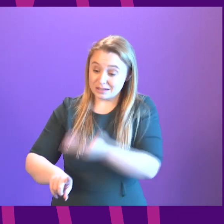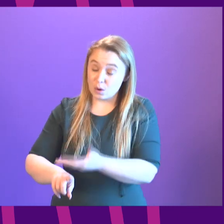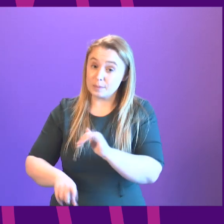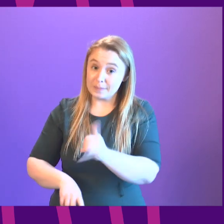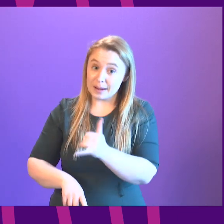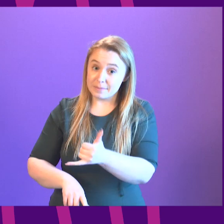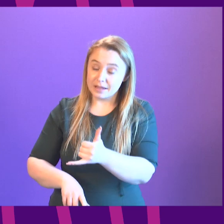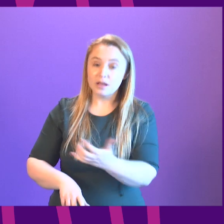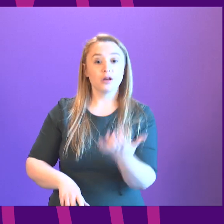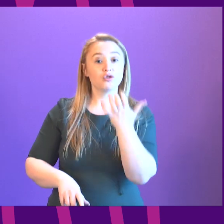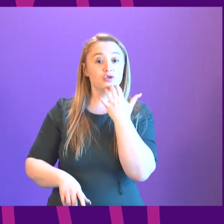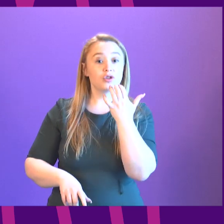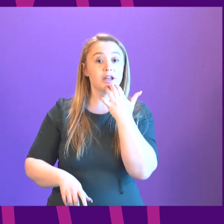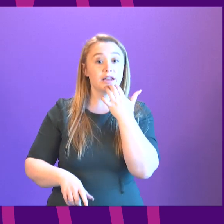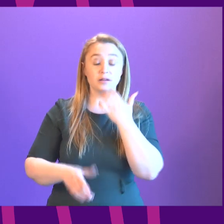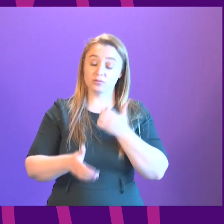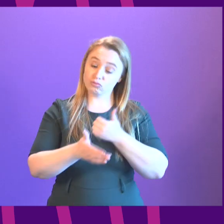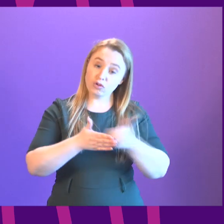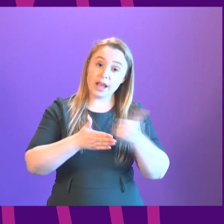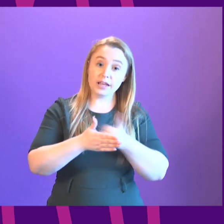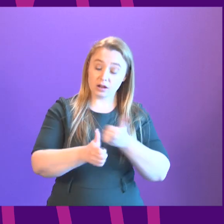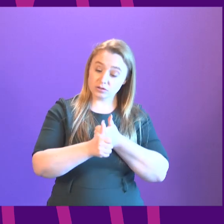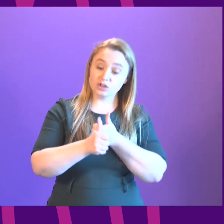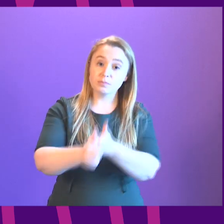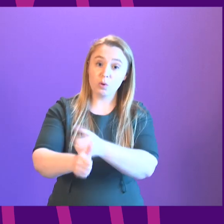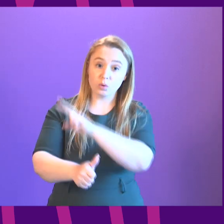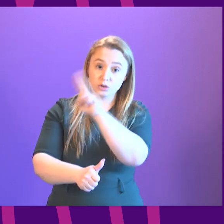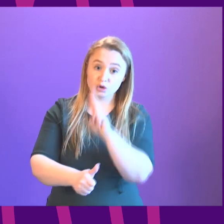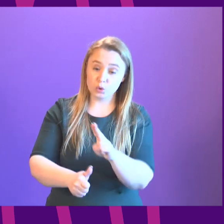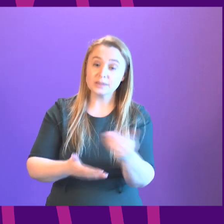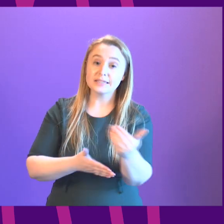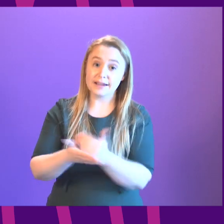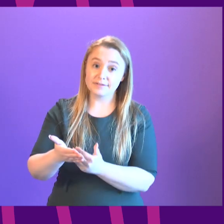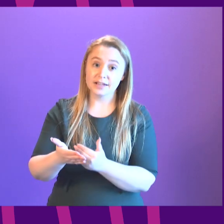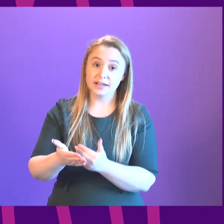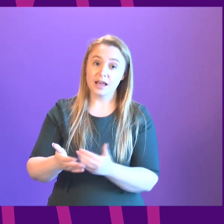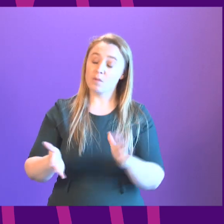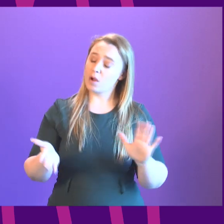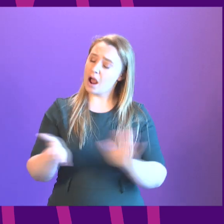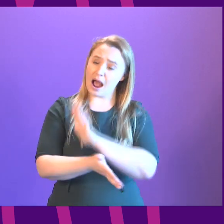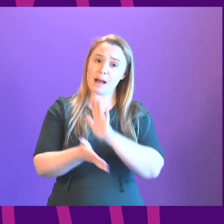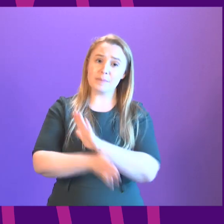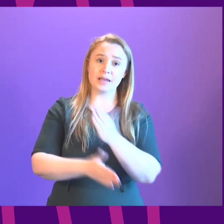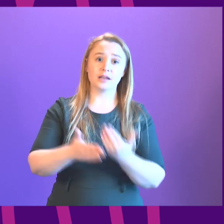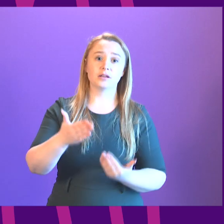to improve safety in schools, and we welcome the announcement of the delay to the new term.